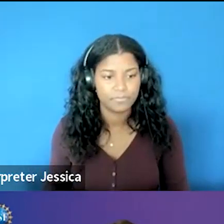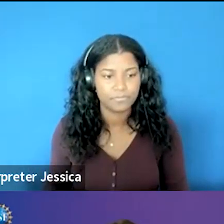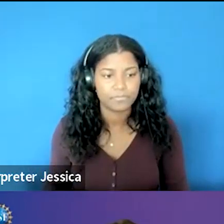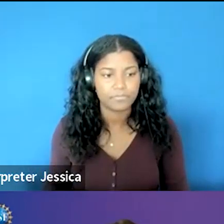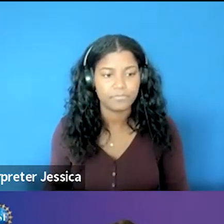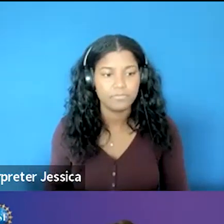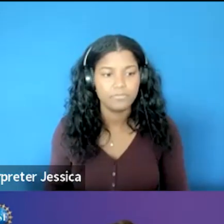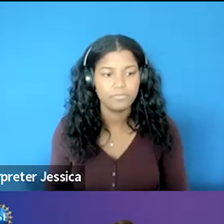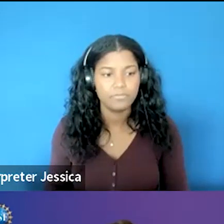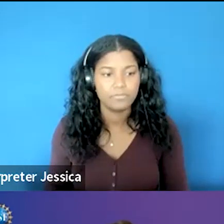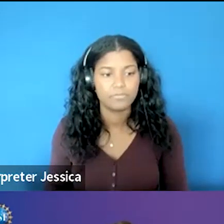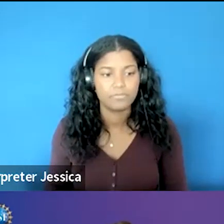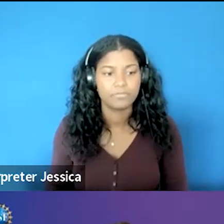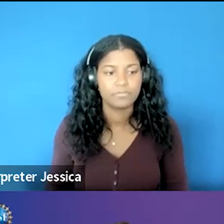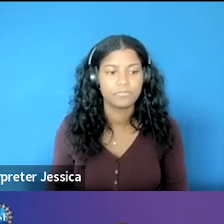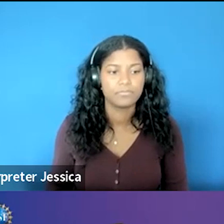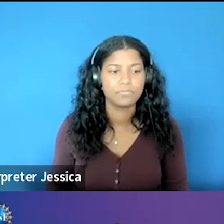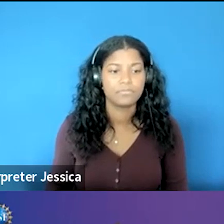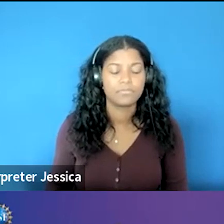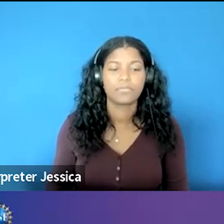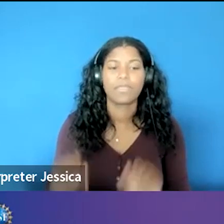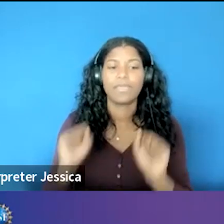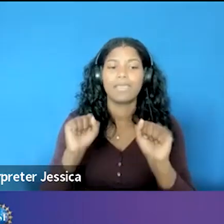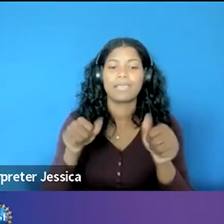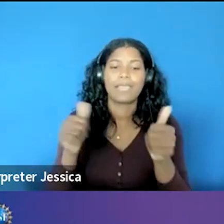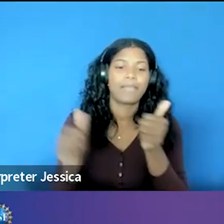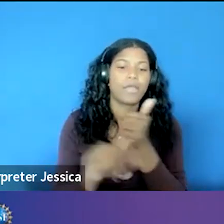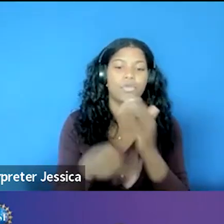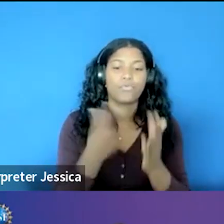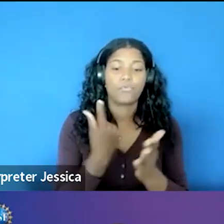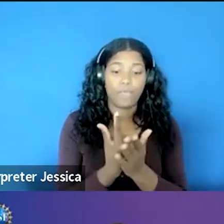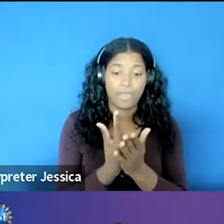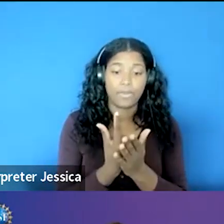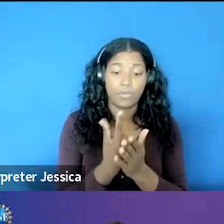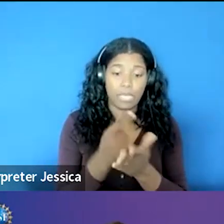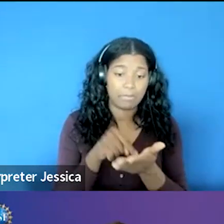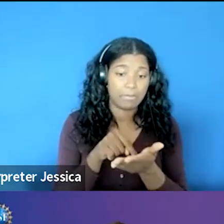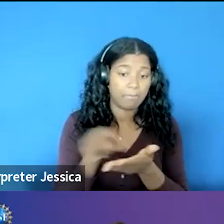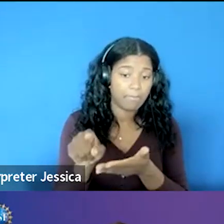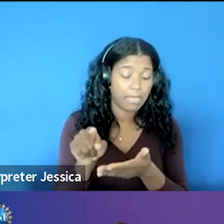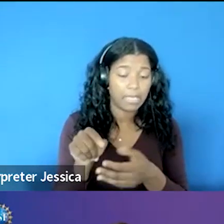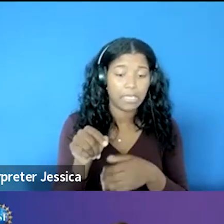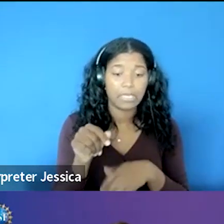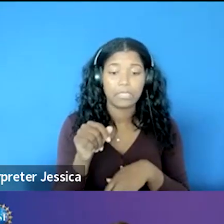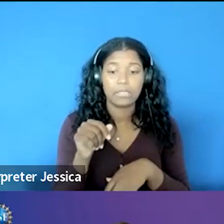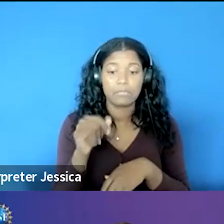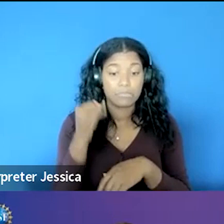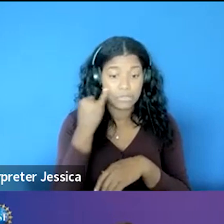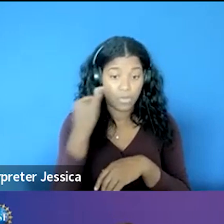Samantha Hunter: Okay, we have another question. Can an undergraduate be paid as a participant if they take a training program,